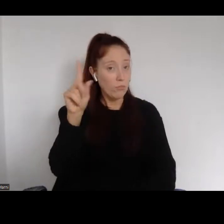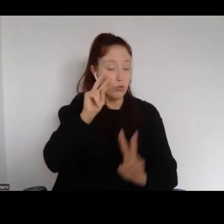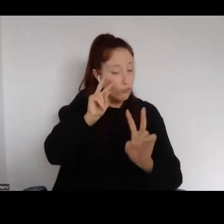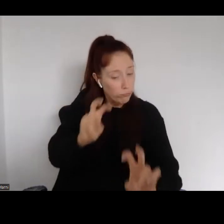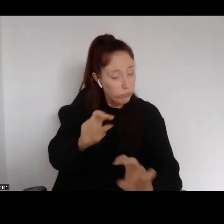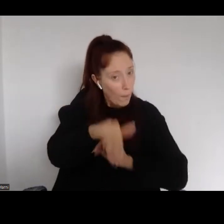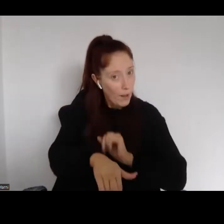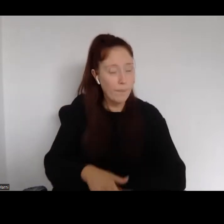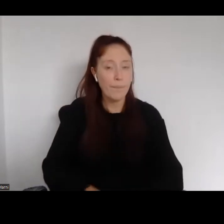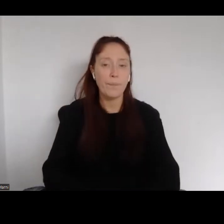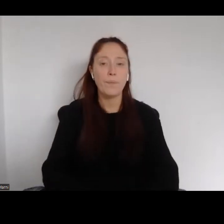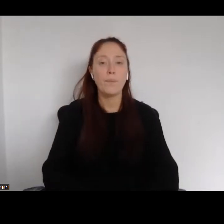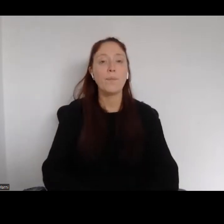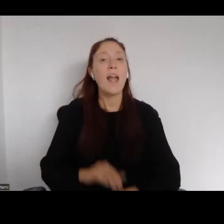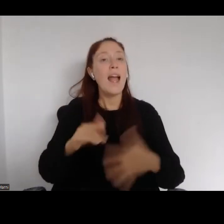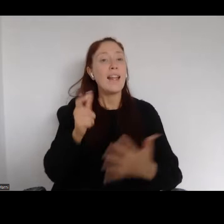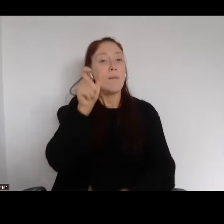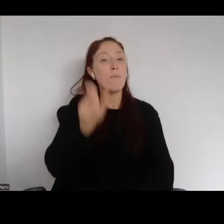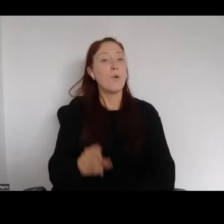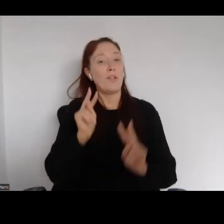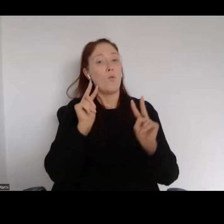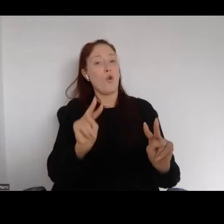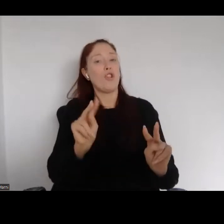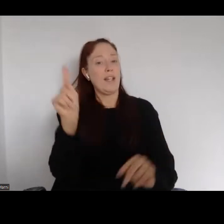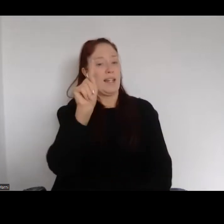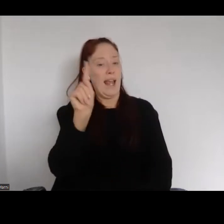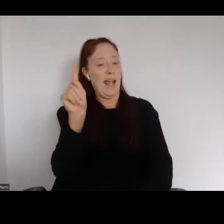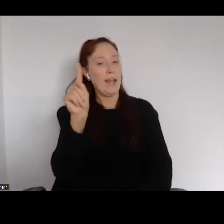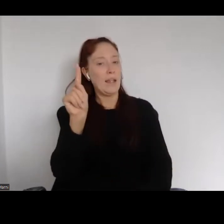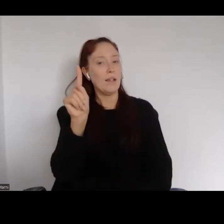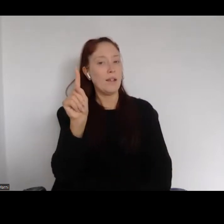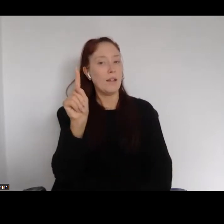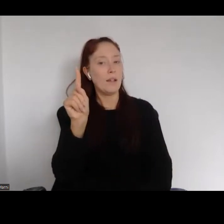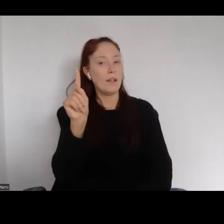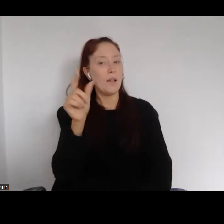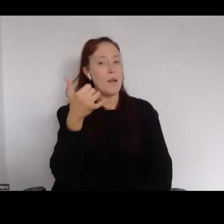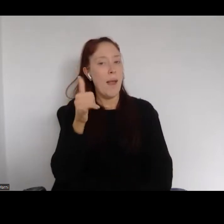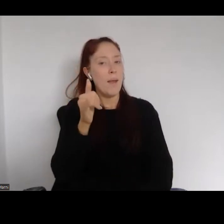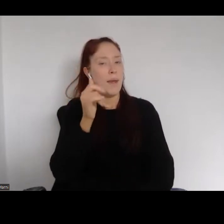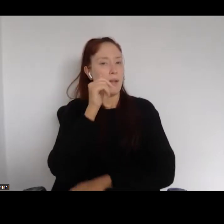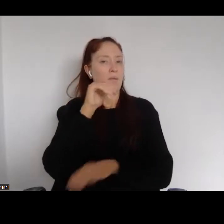to our webinar and participating in it may wish to consider whether they